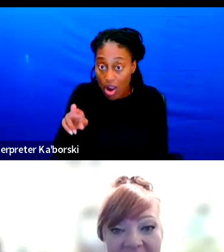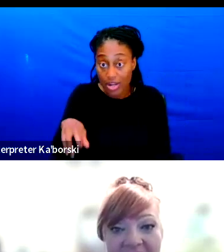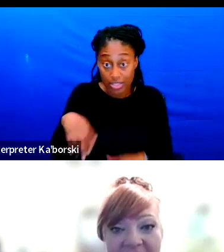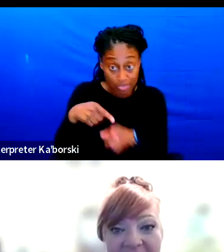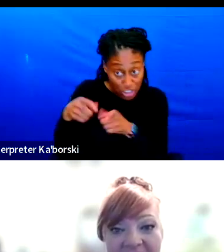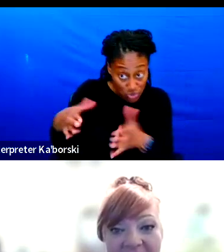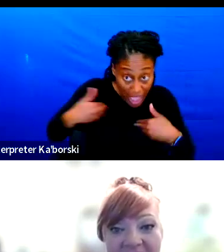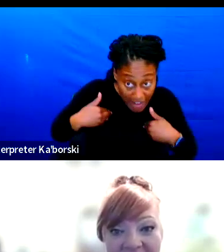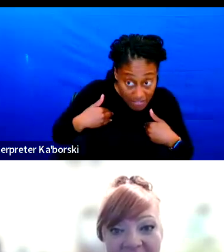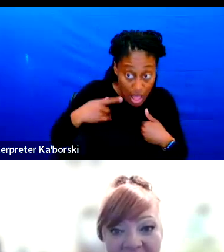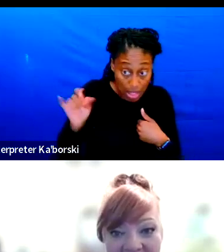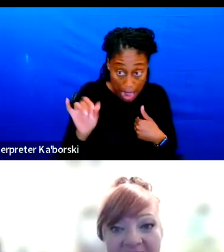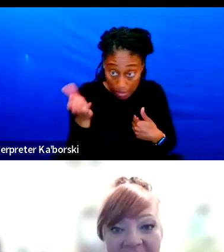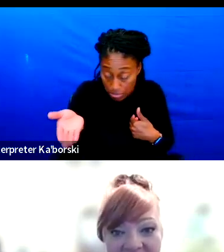Kyle Kleist: do staff take time.